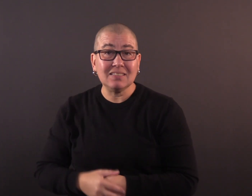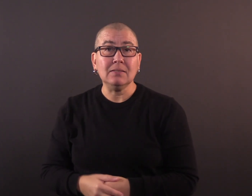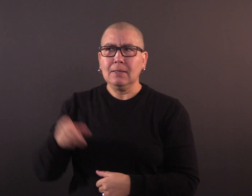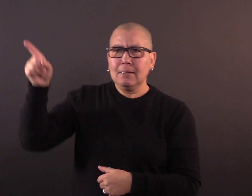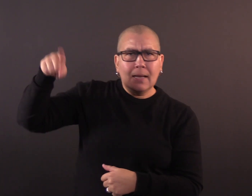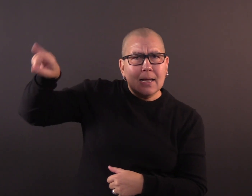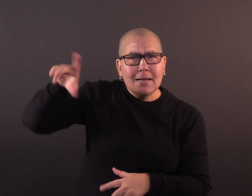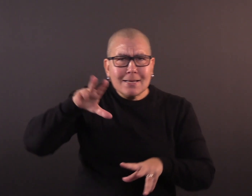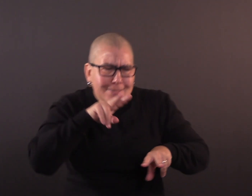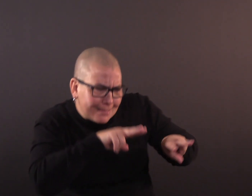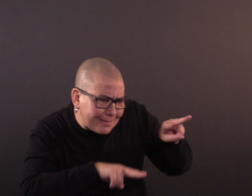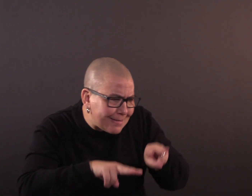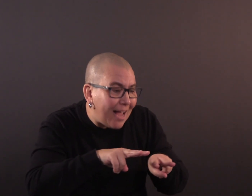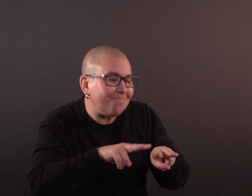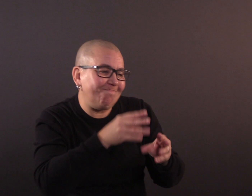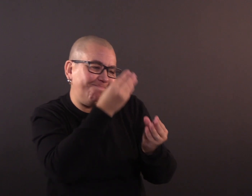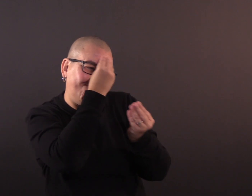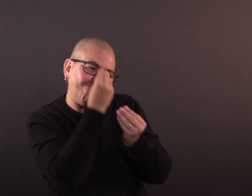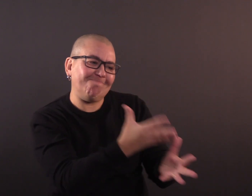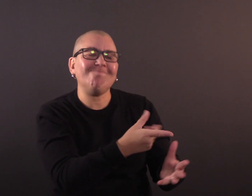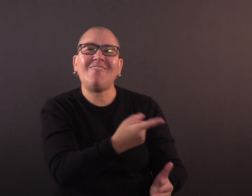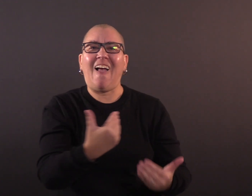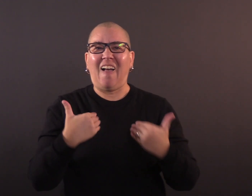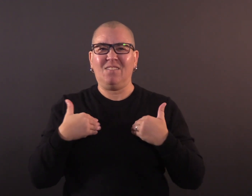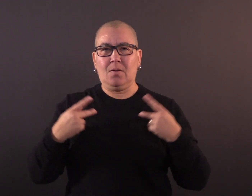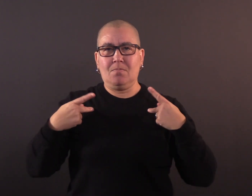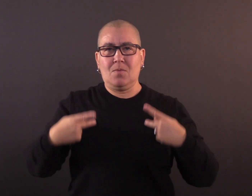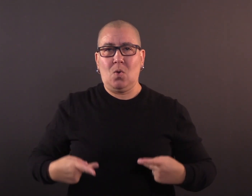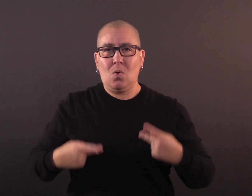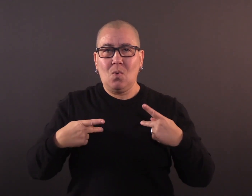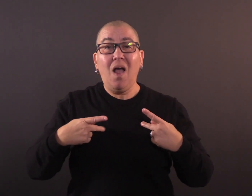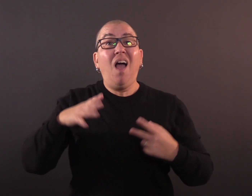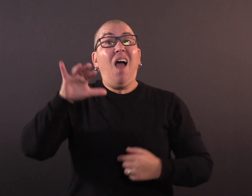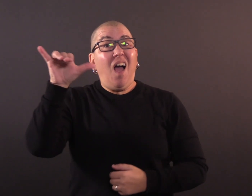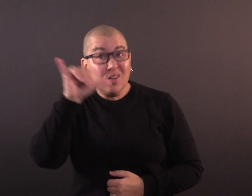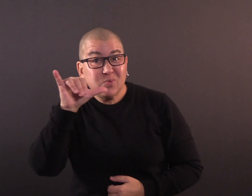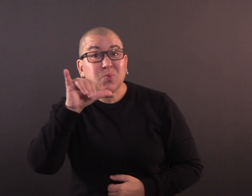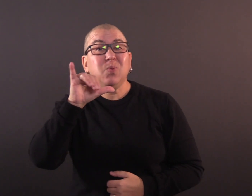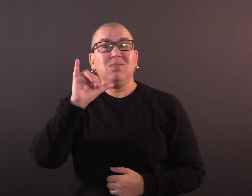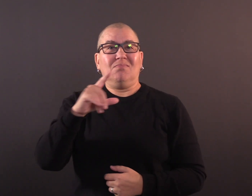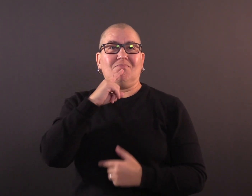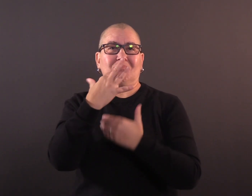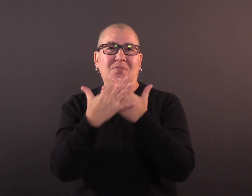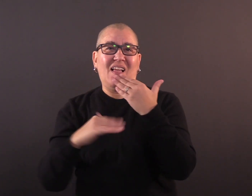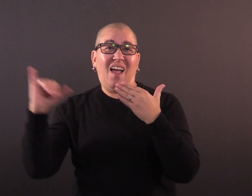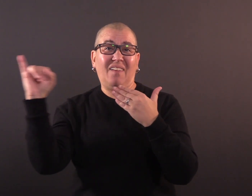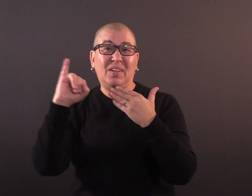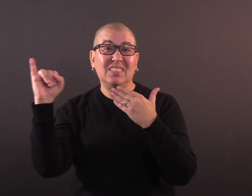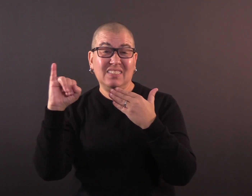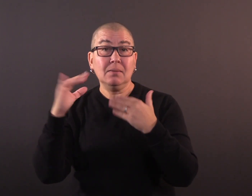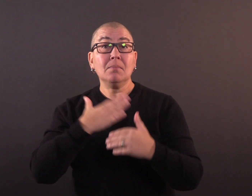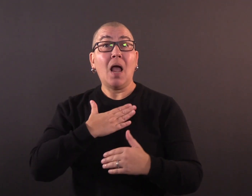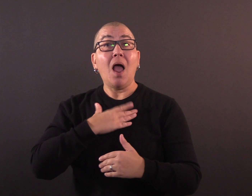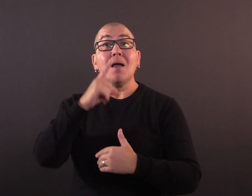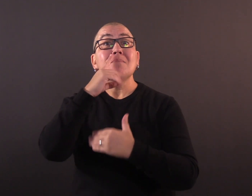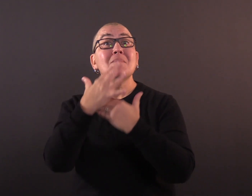"I had bilateral pneumonia and I was in sepsis by that time," she says. "My blood pressure